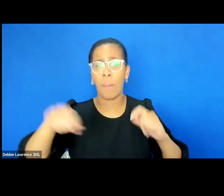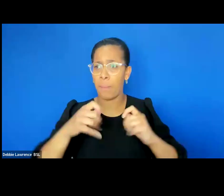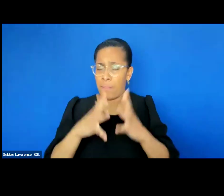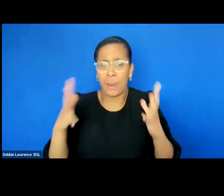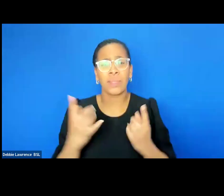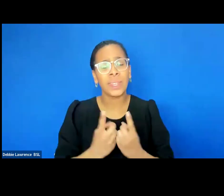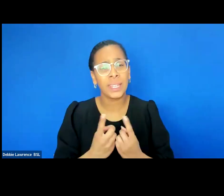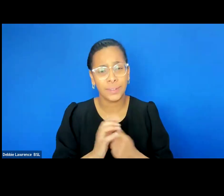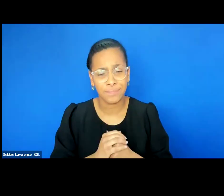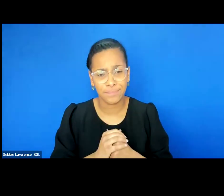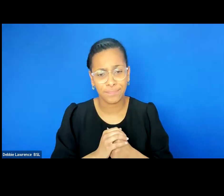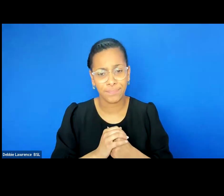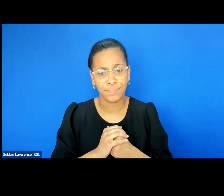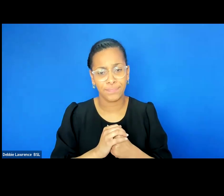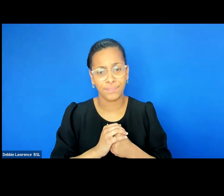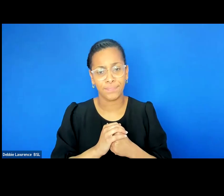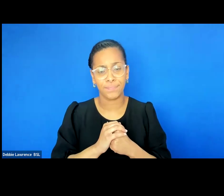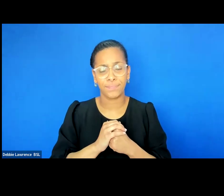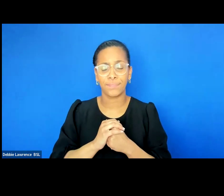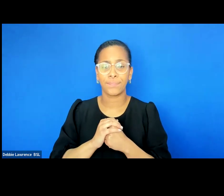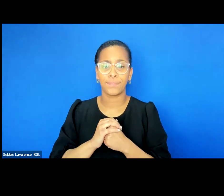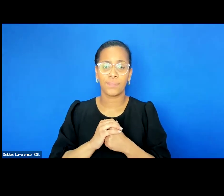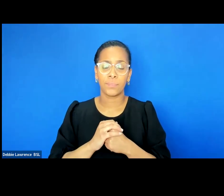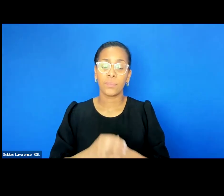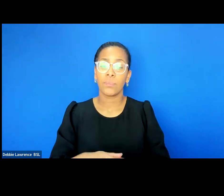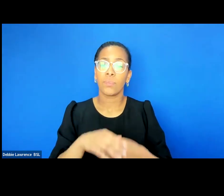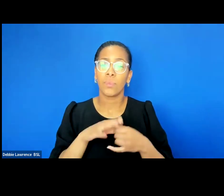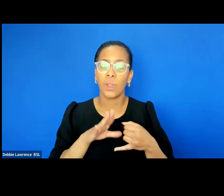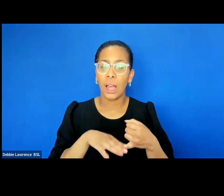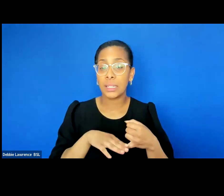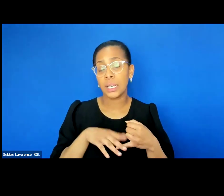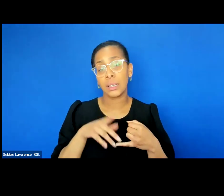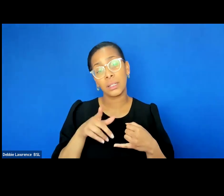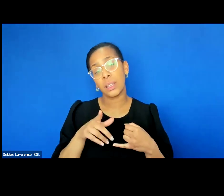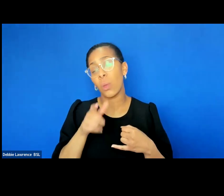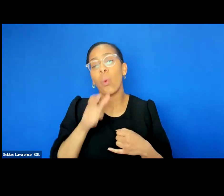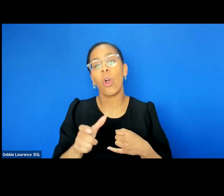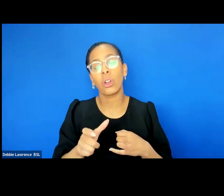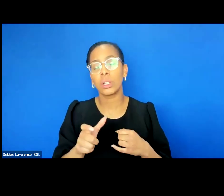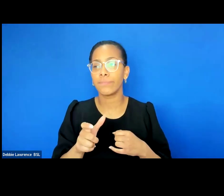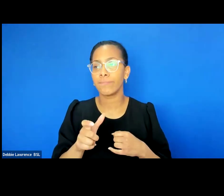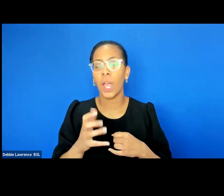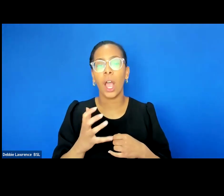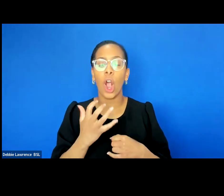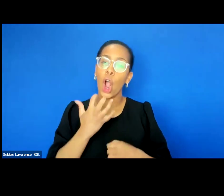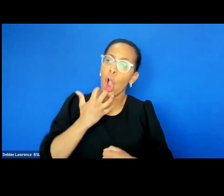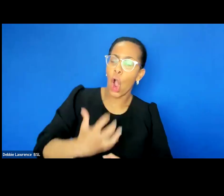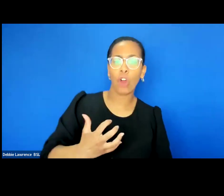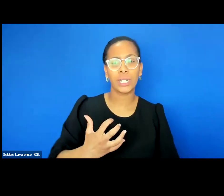The final thing I'll say is is that courage is a really nasty word in our community, right? People give us credit for being